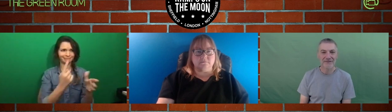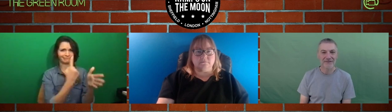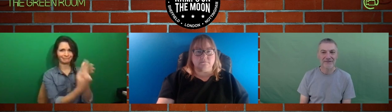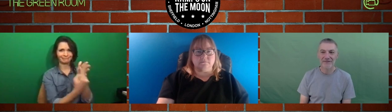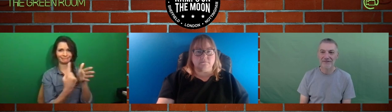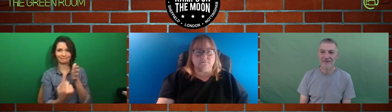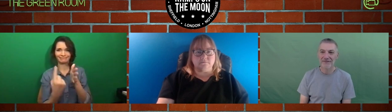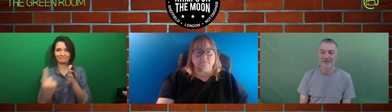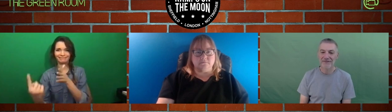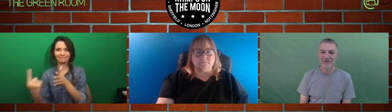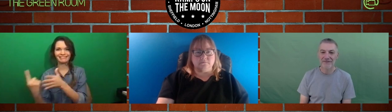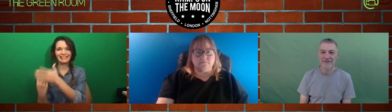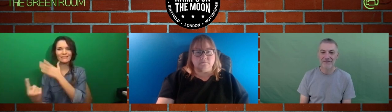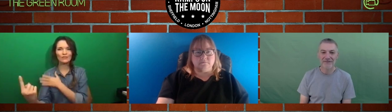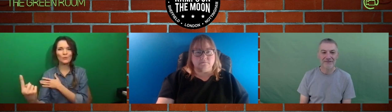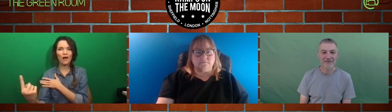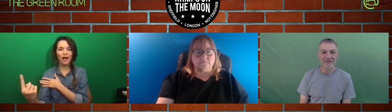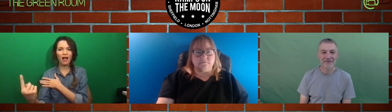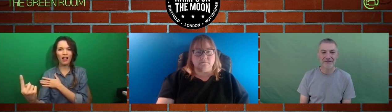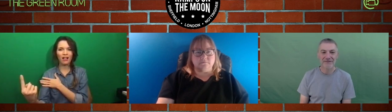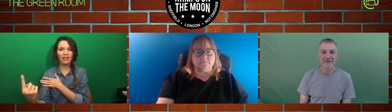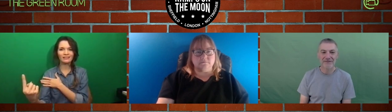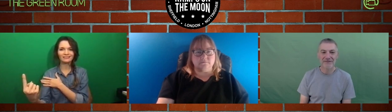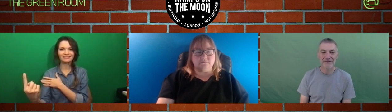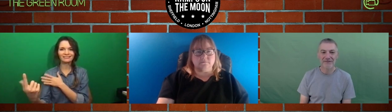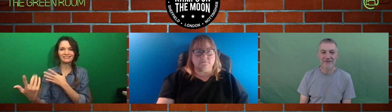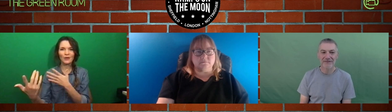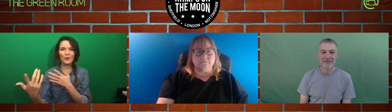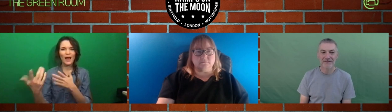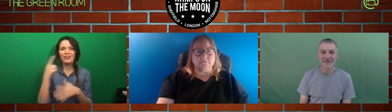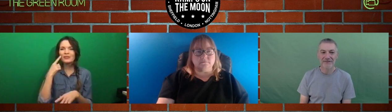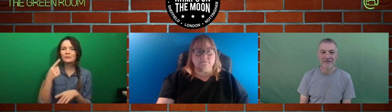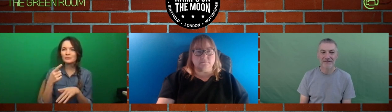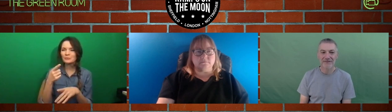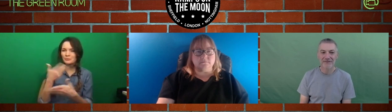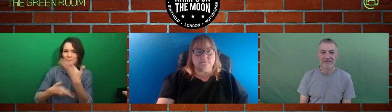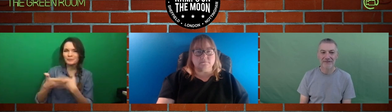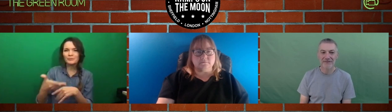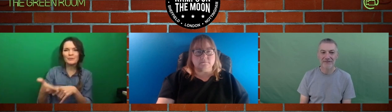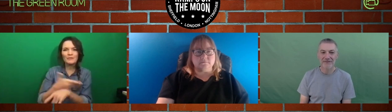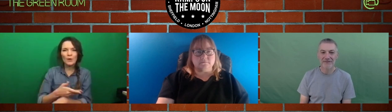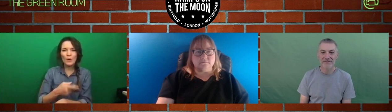and I think you alluded to this earlier you can't just make a decision and stick to